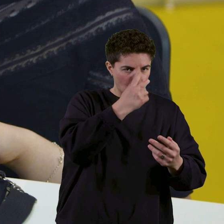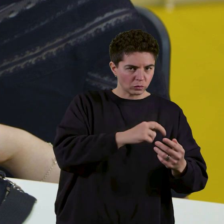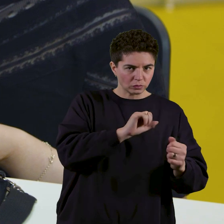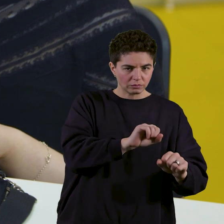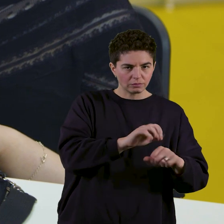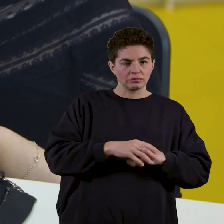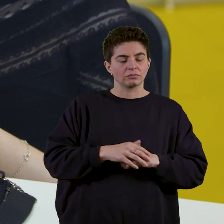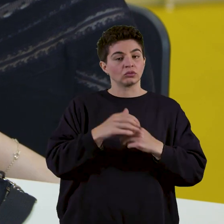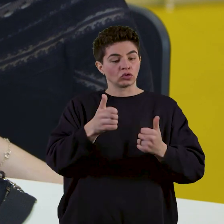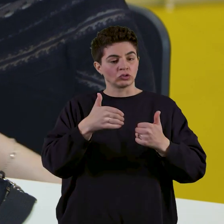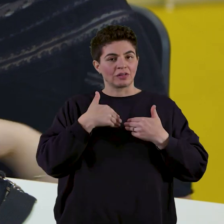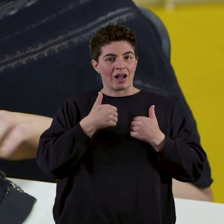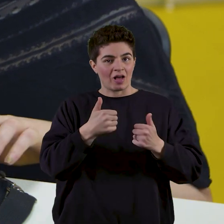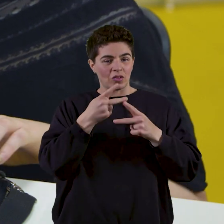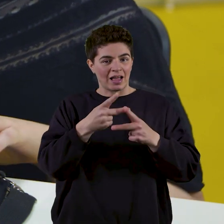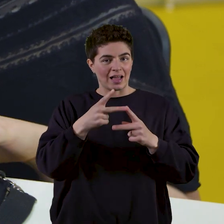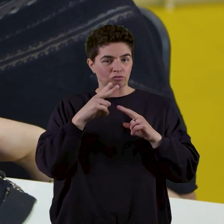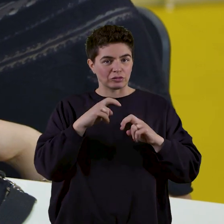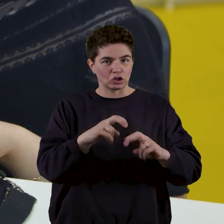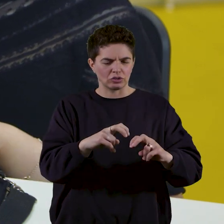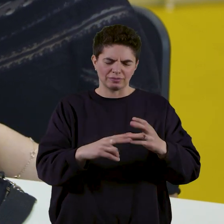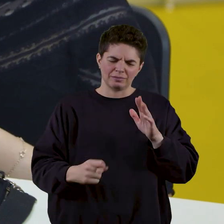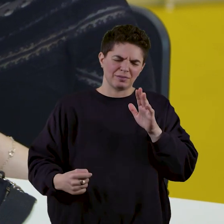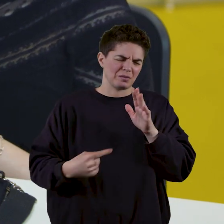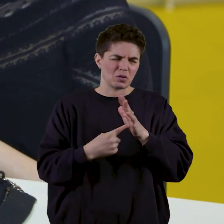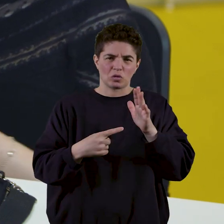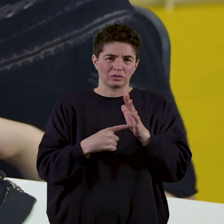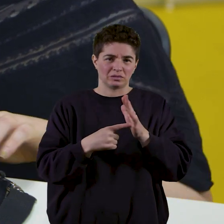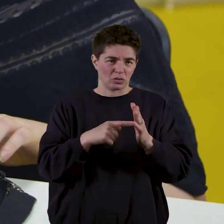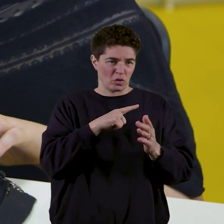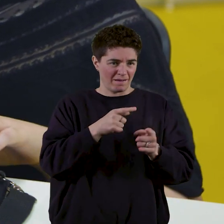Good health and care research is important for all of us.